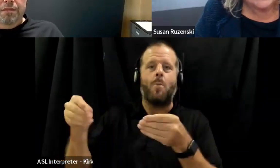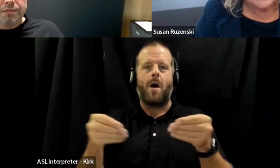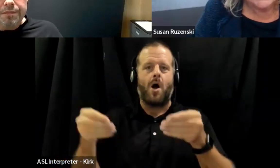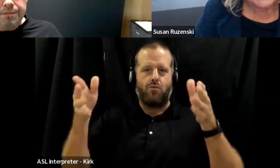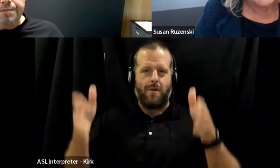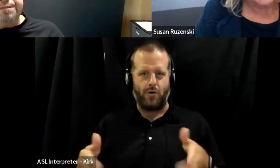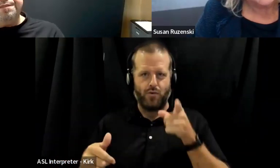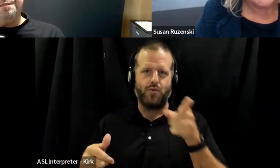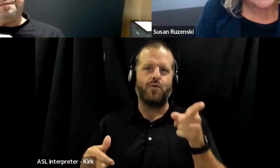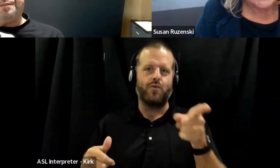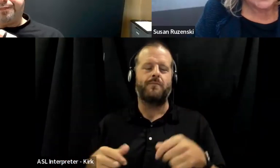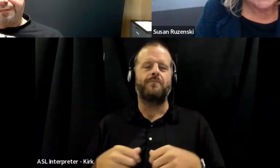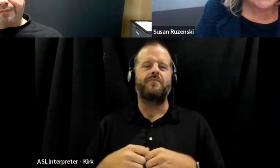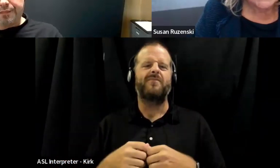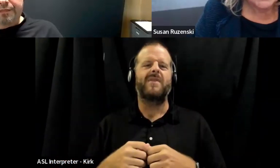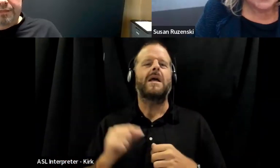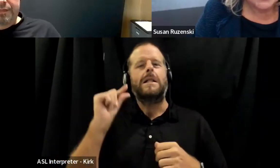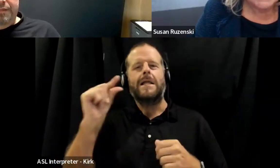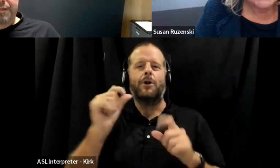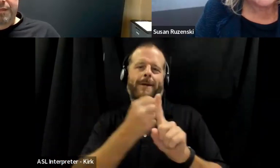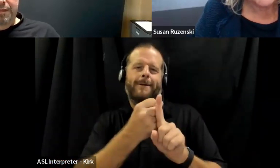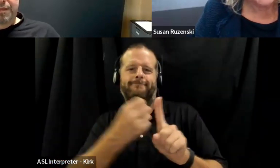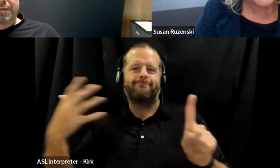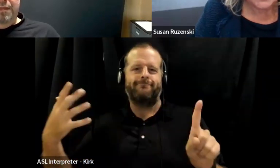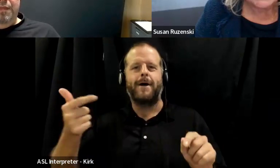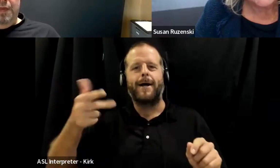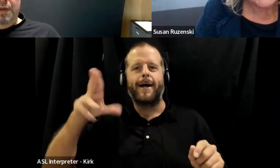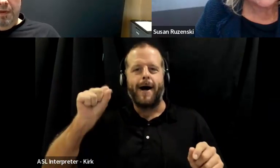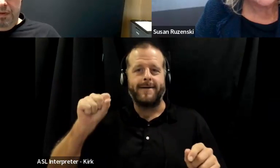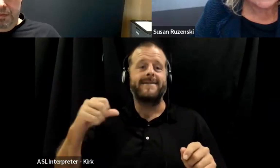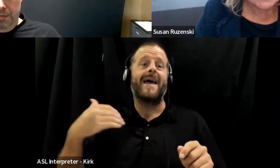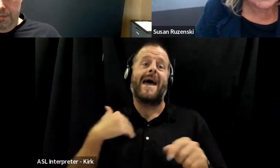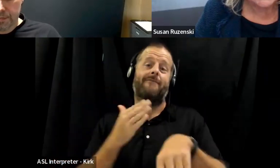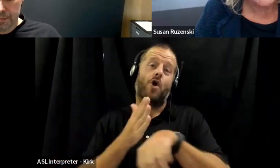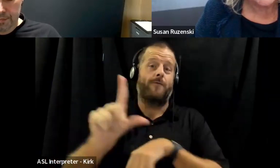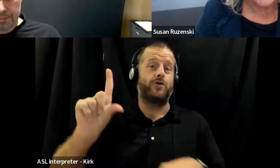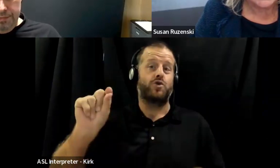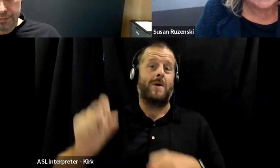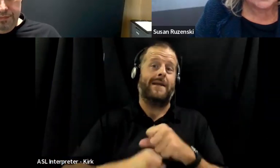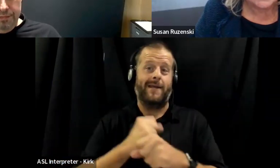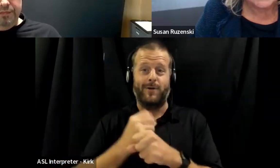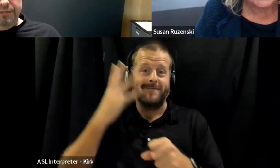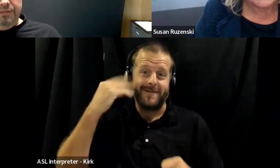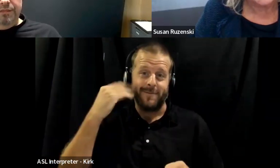And just a little bit about Gus, , he has over 20 years of experience working in our fields